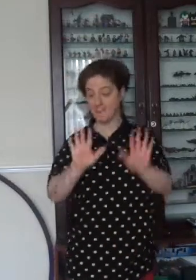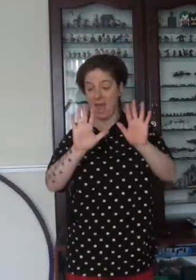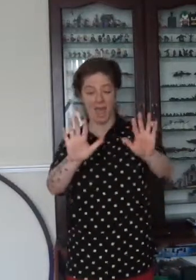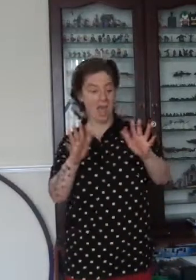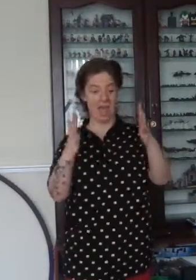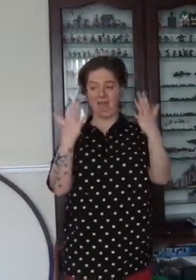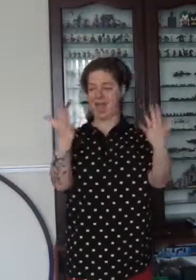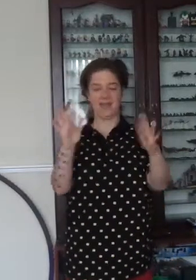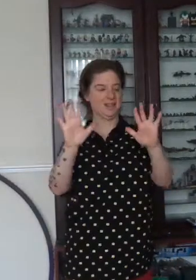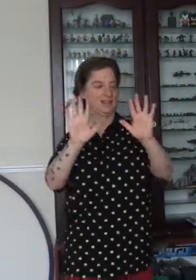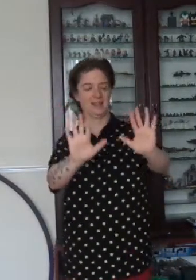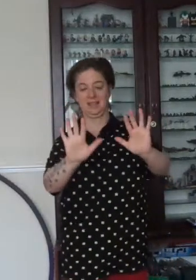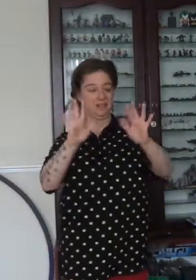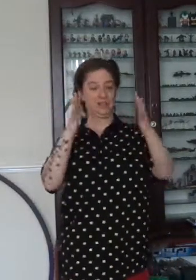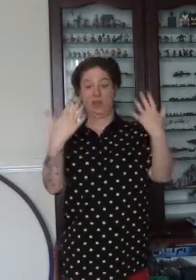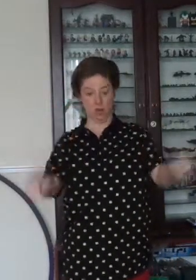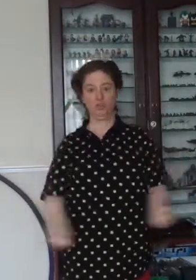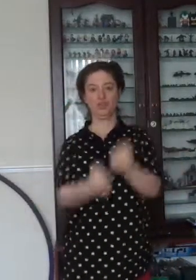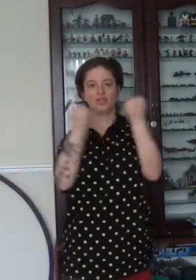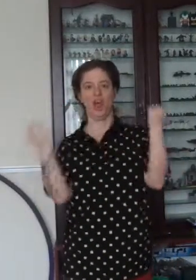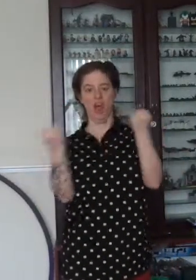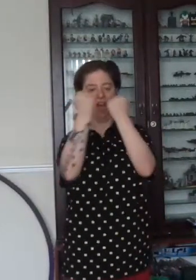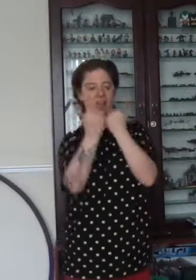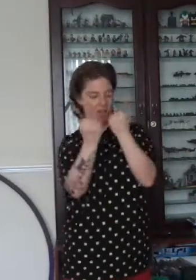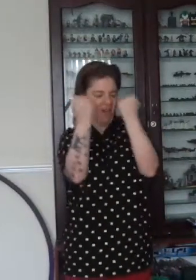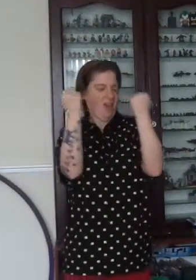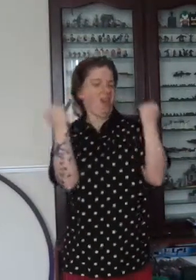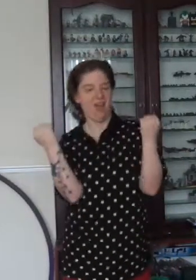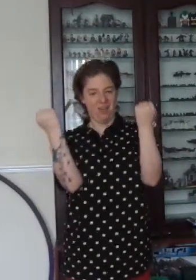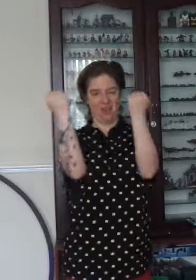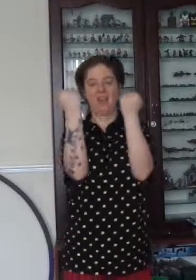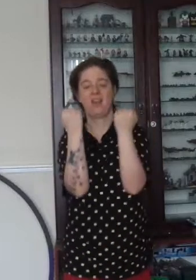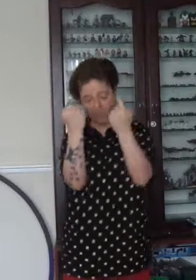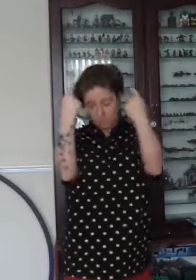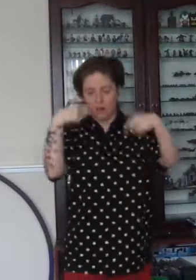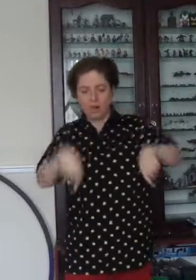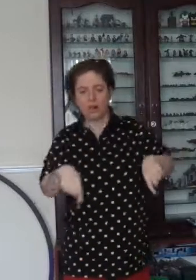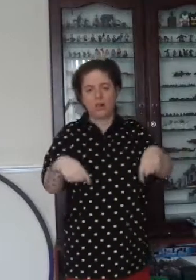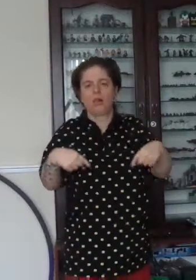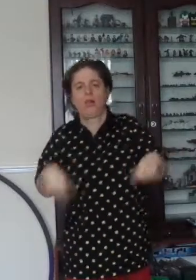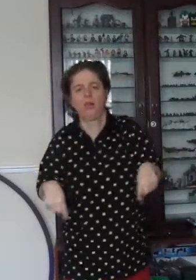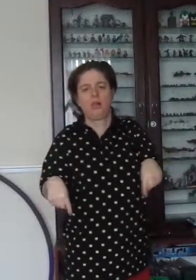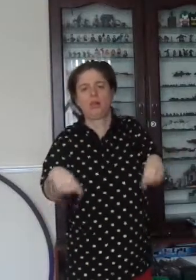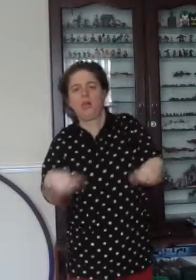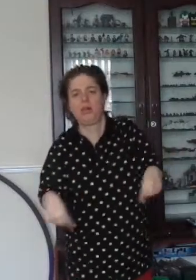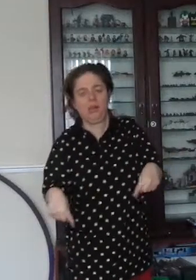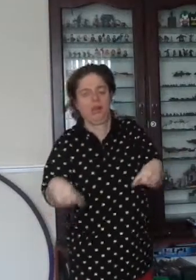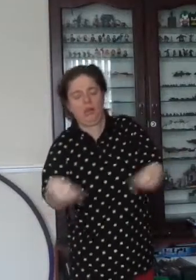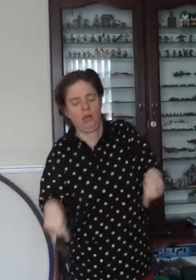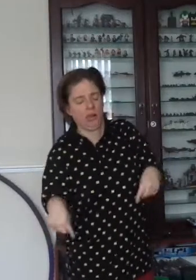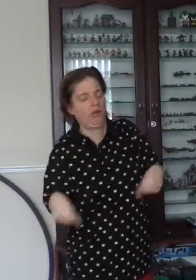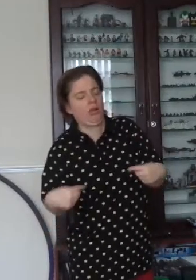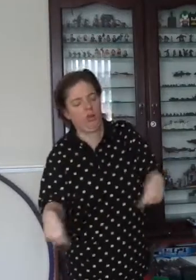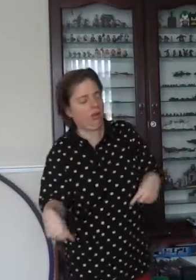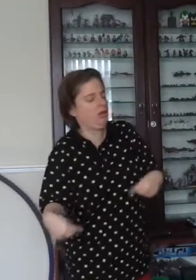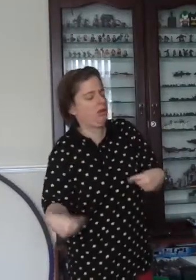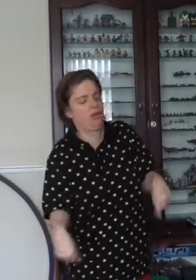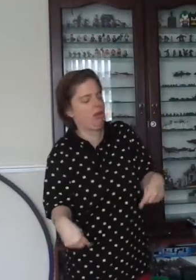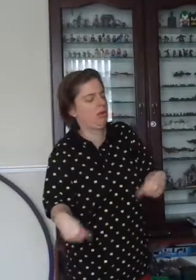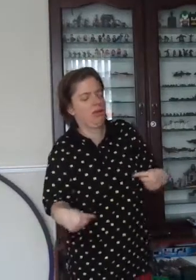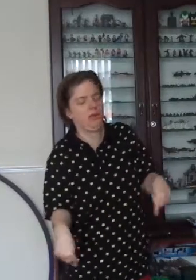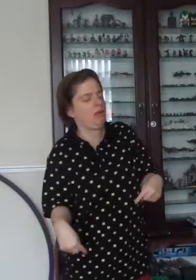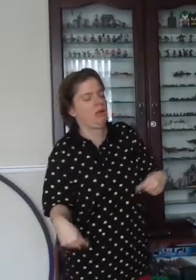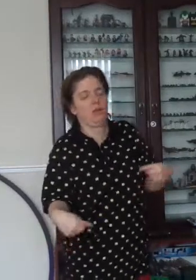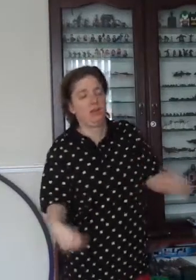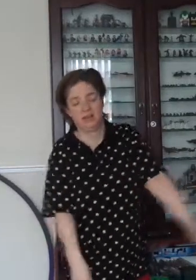My hands, they were strong But my knees were far too weak